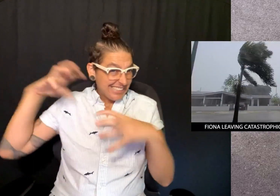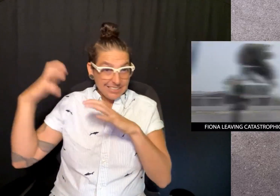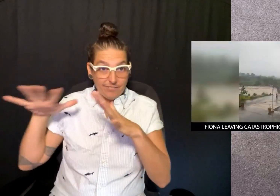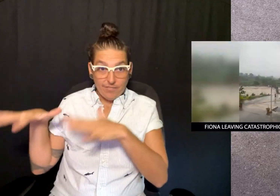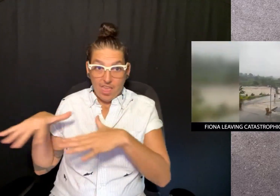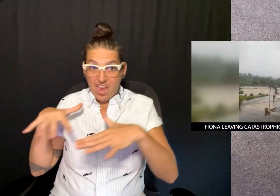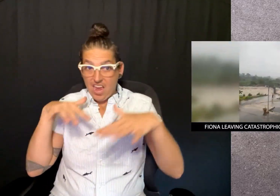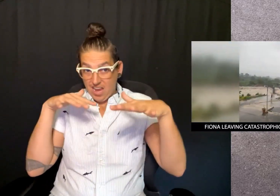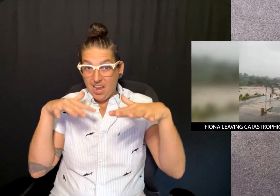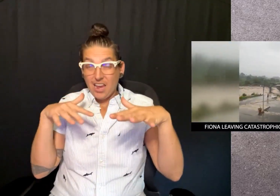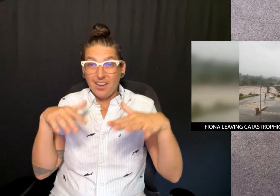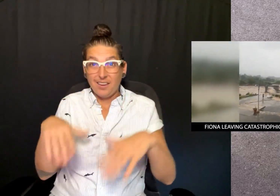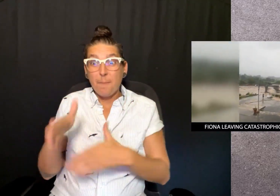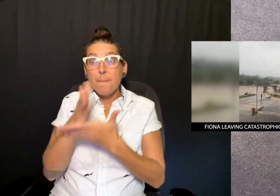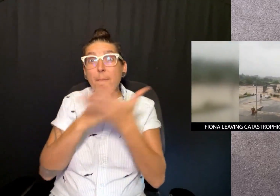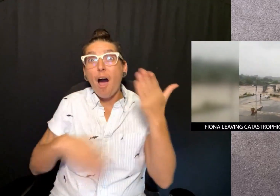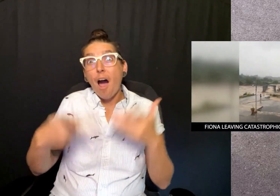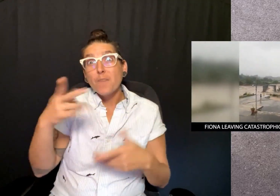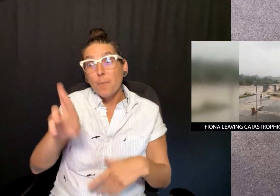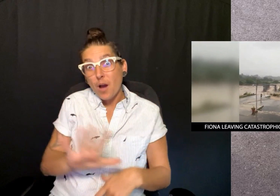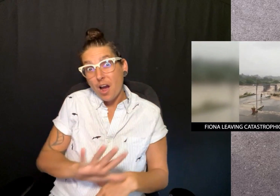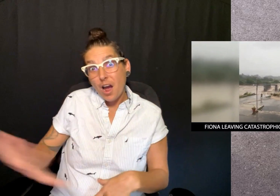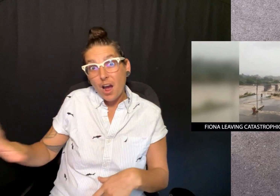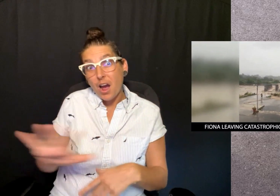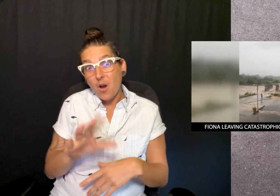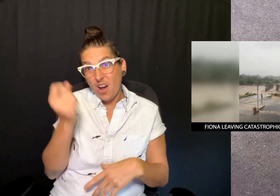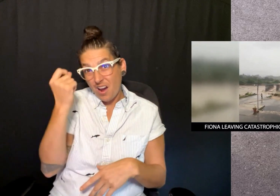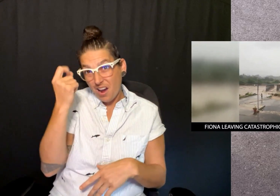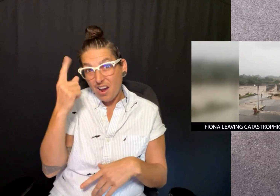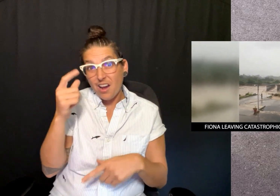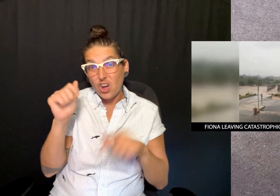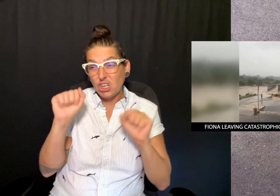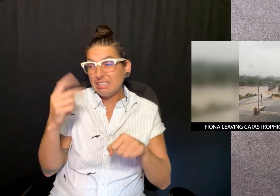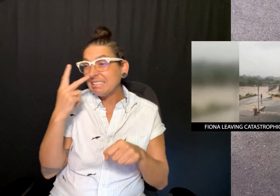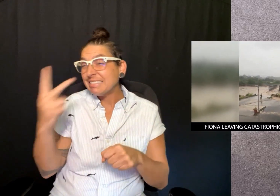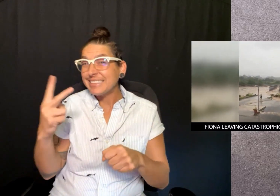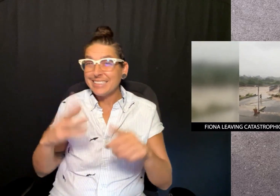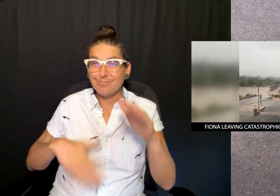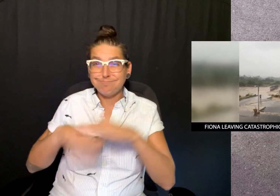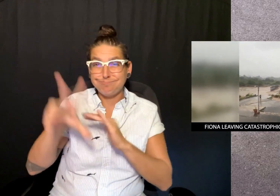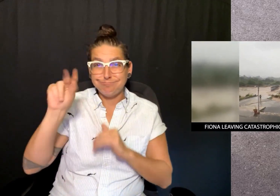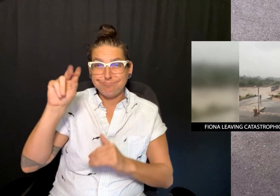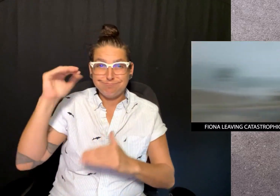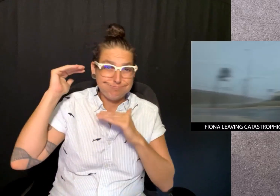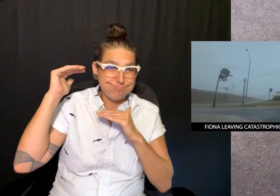hurricane center Puerto Rico is seeing catastrophic flooding parts of Puerto Rico could see up